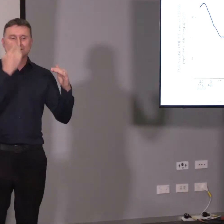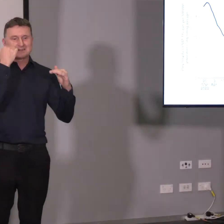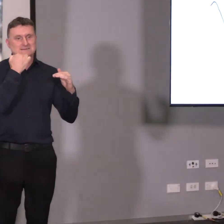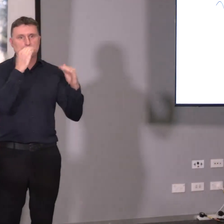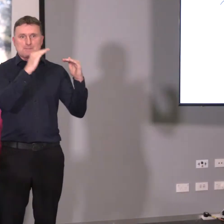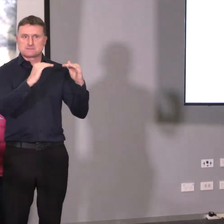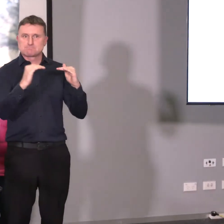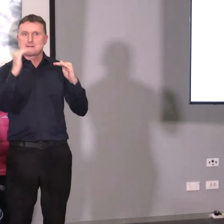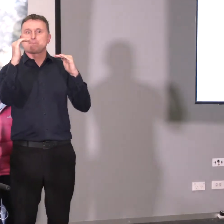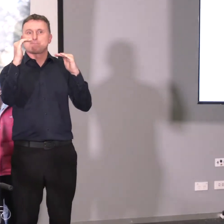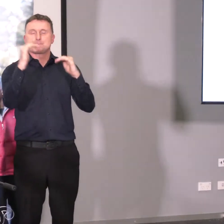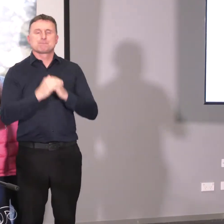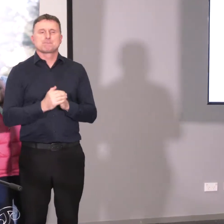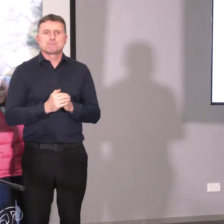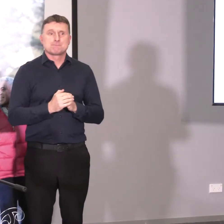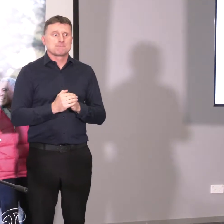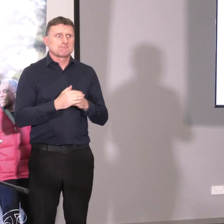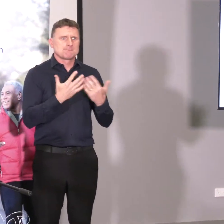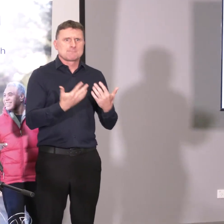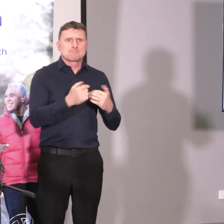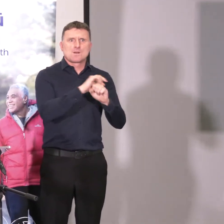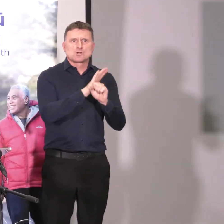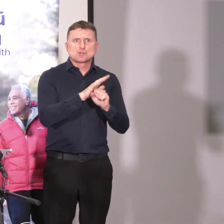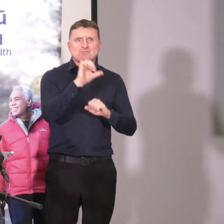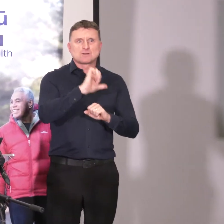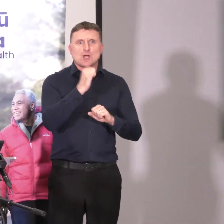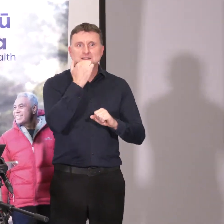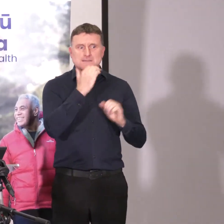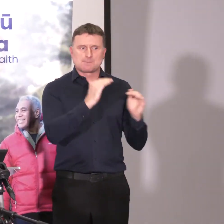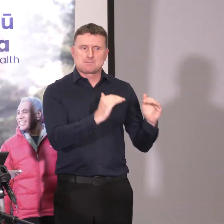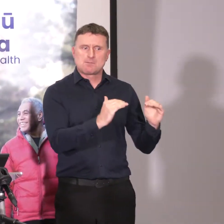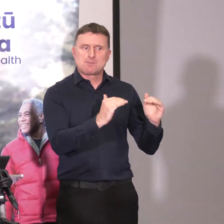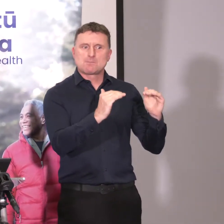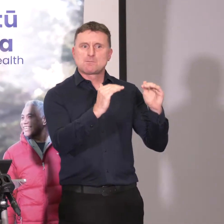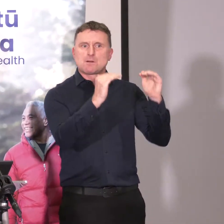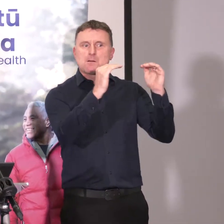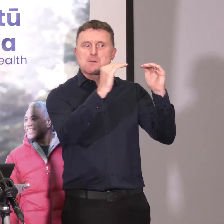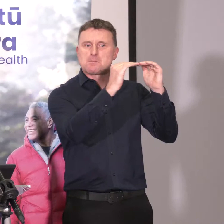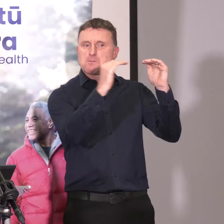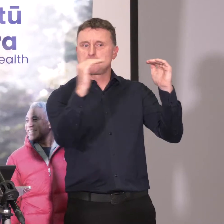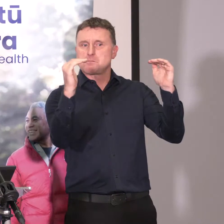it is too early to say to the current plateau in cases will